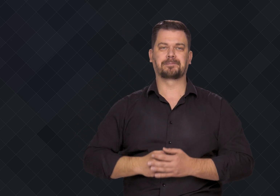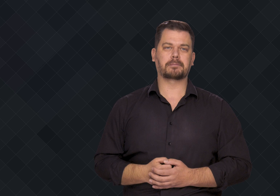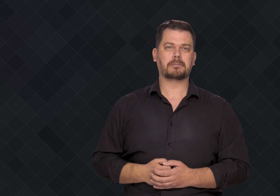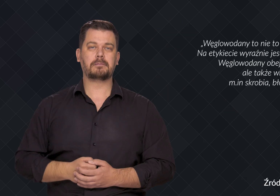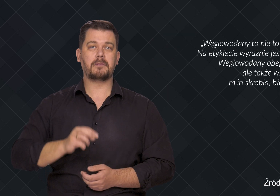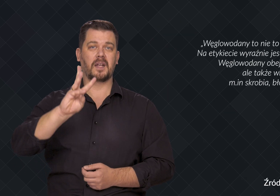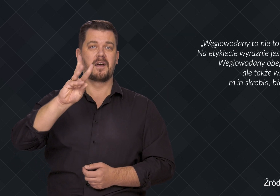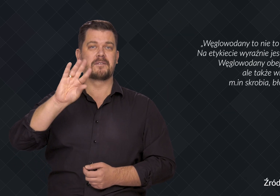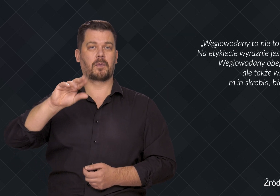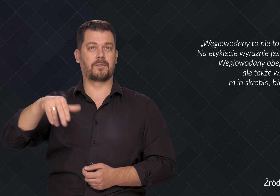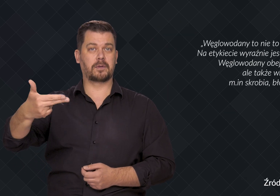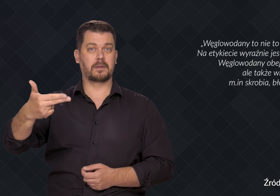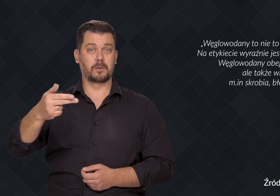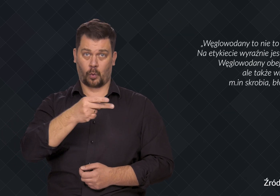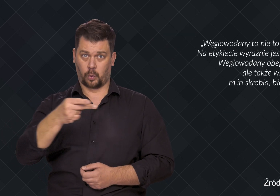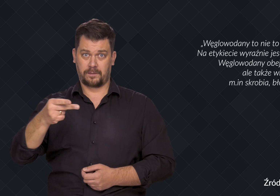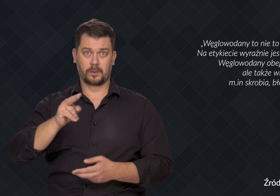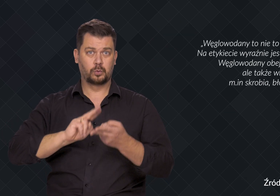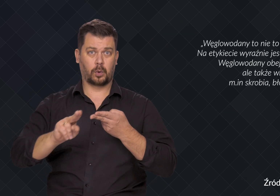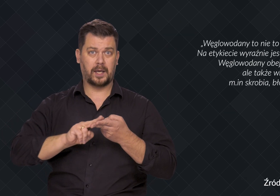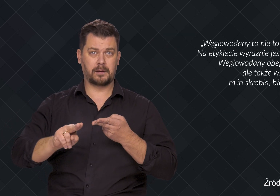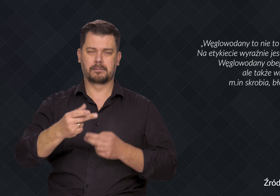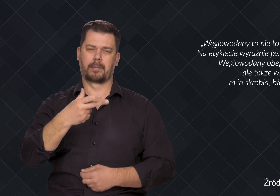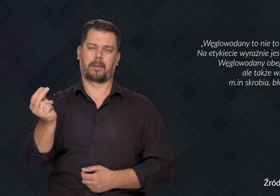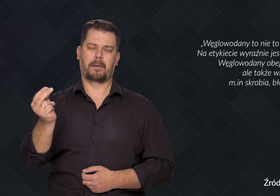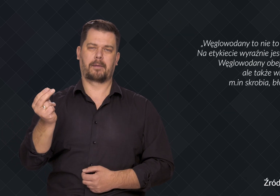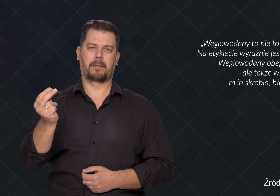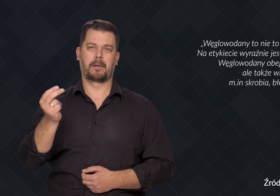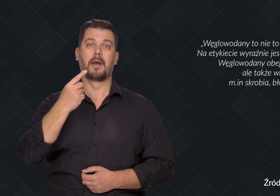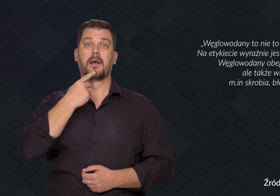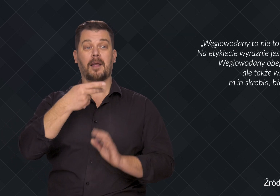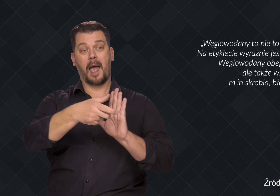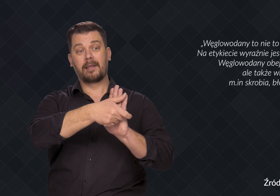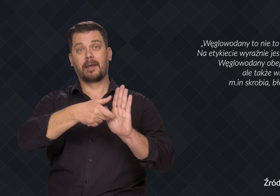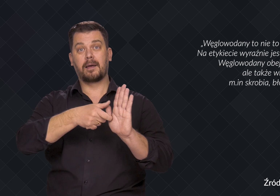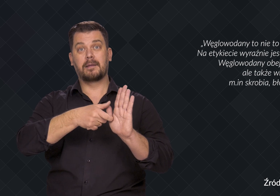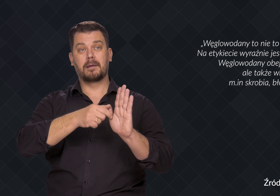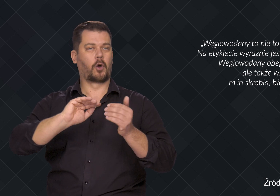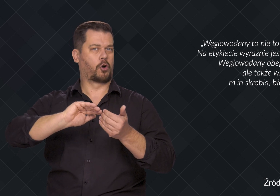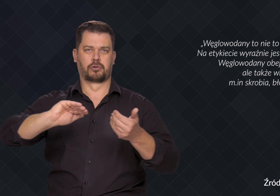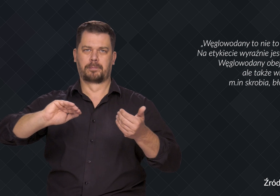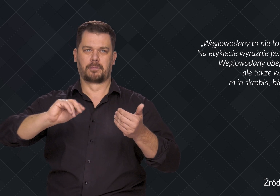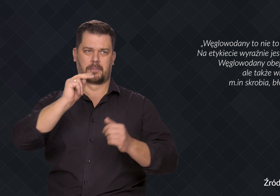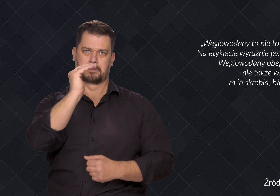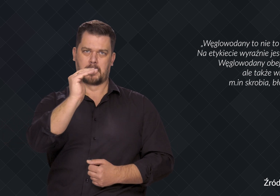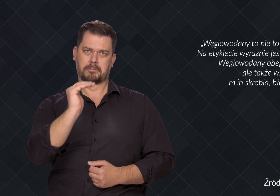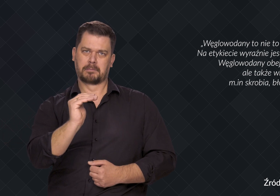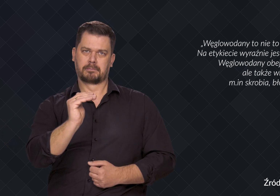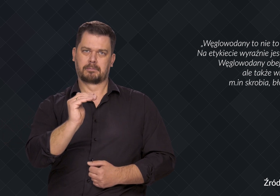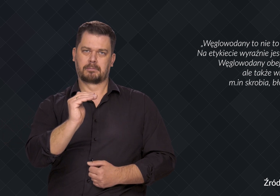"Carbohydrates are not the same as sugars. It is clearly separated on the label.